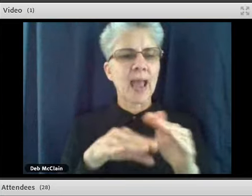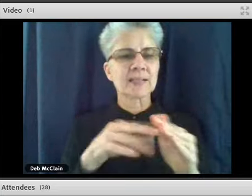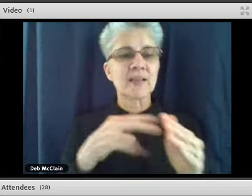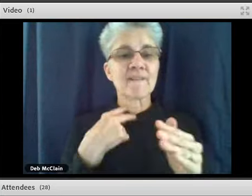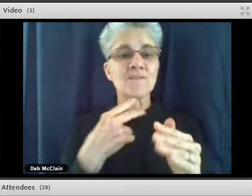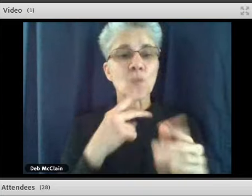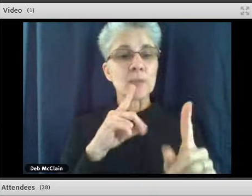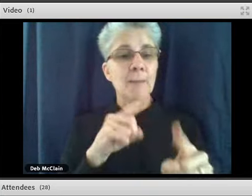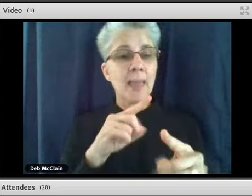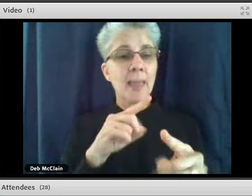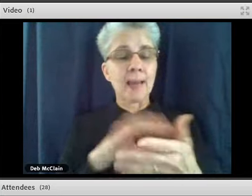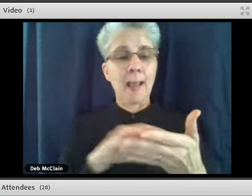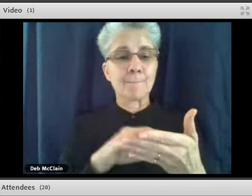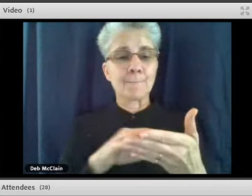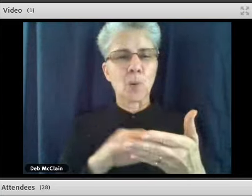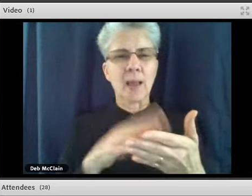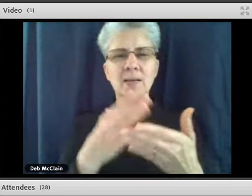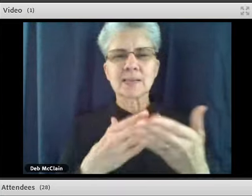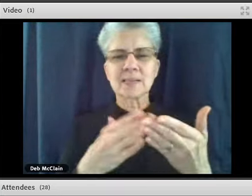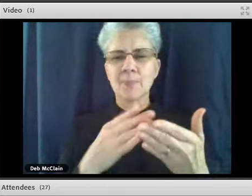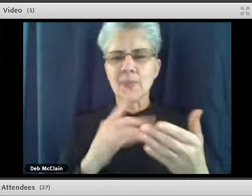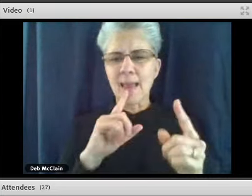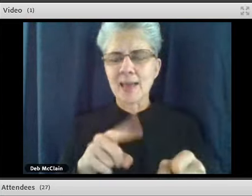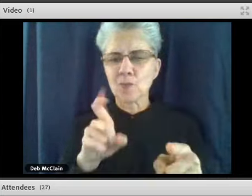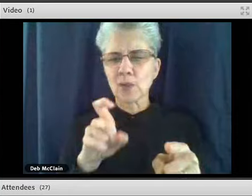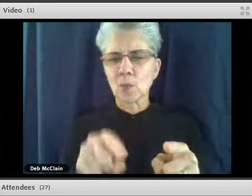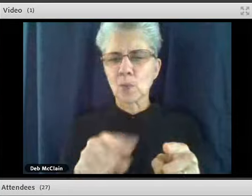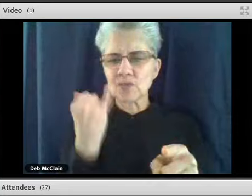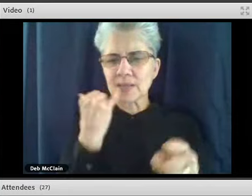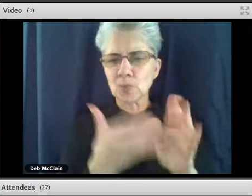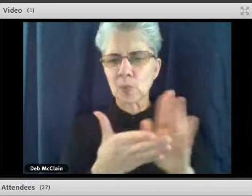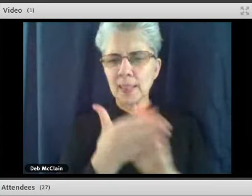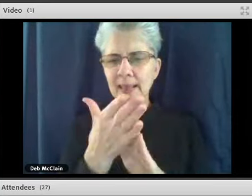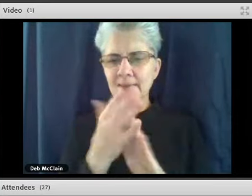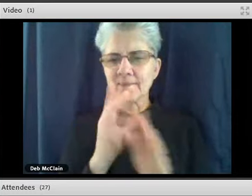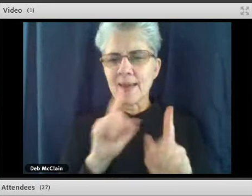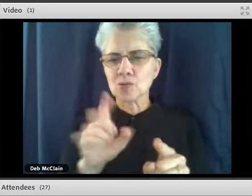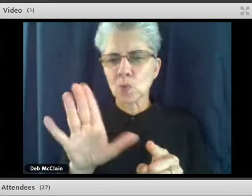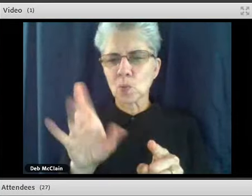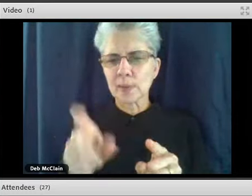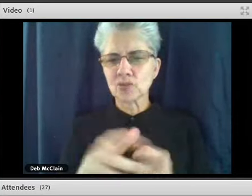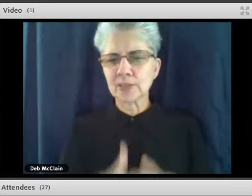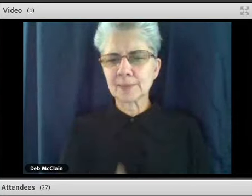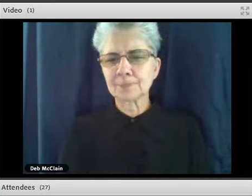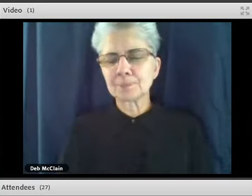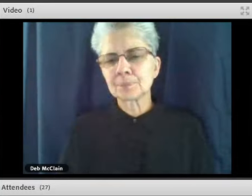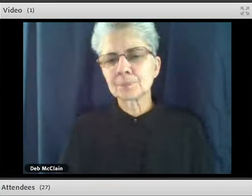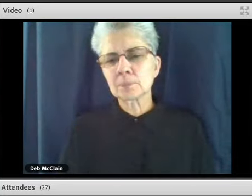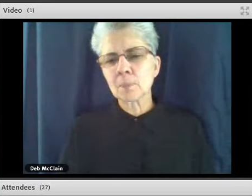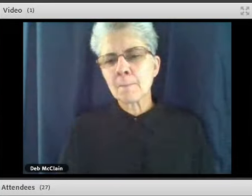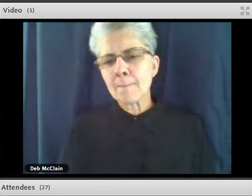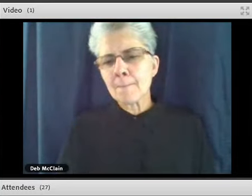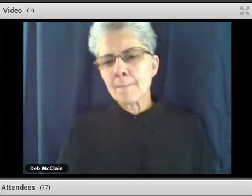Select to Speak, switch access, voice commands, and a Braille display. So, let me just answer Marsha's question real quick, in case she has to leave.